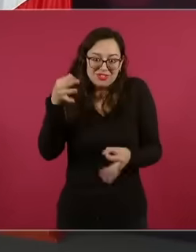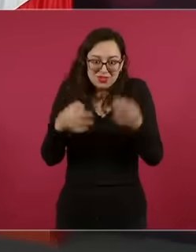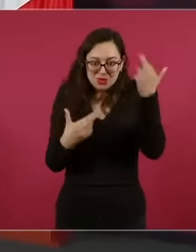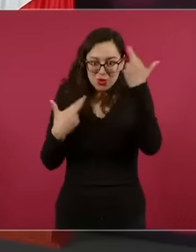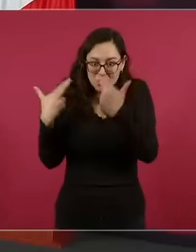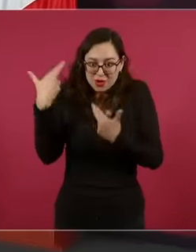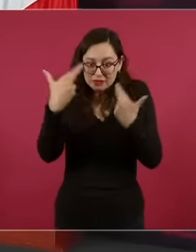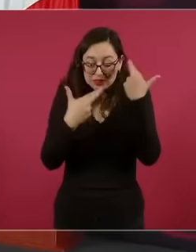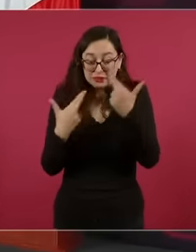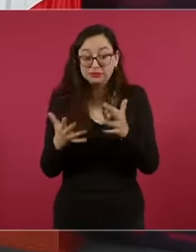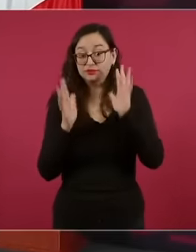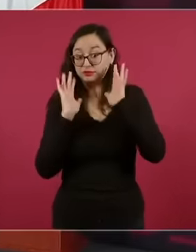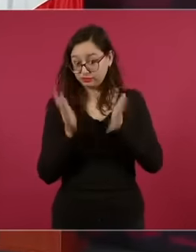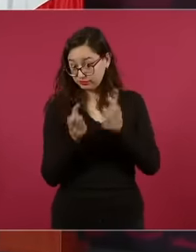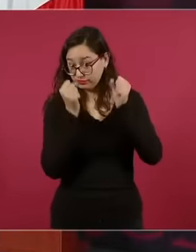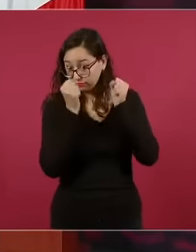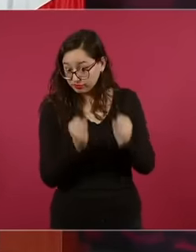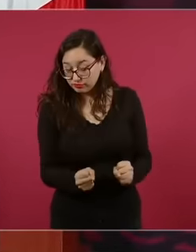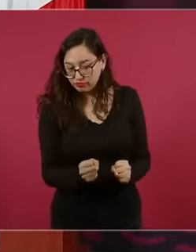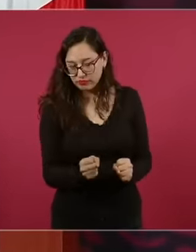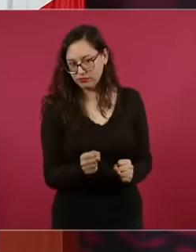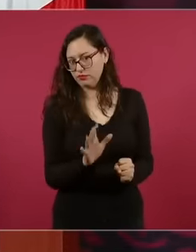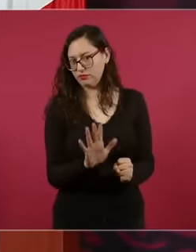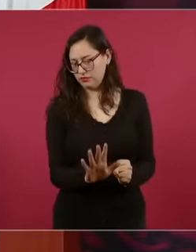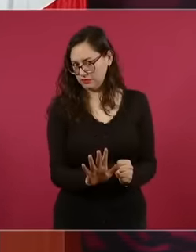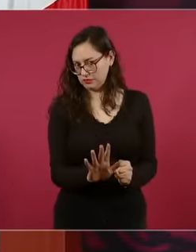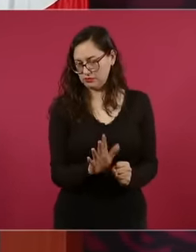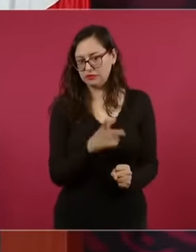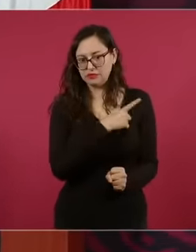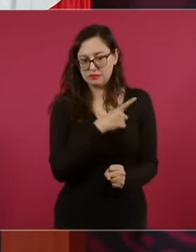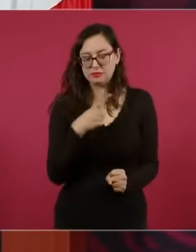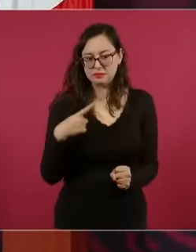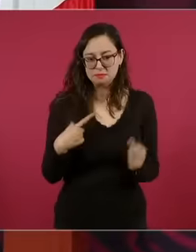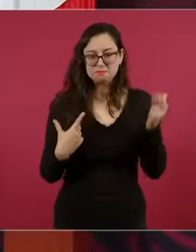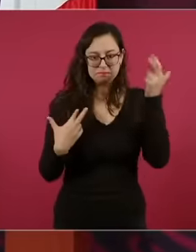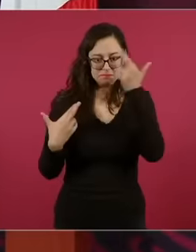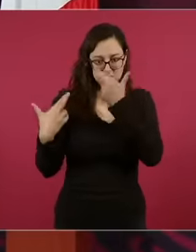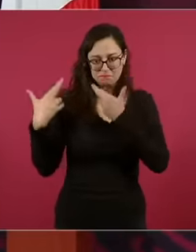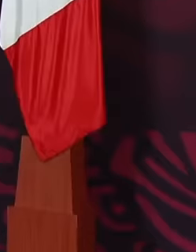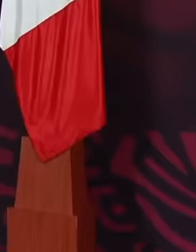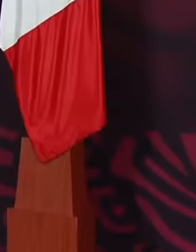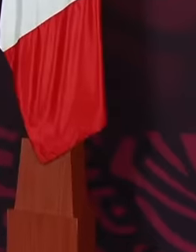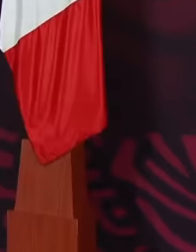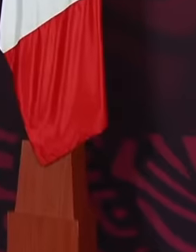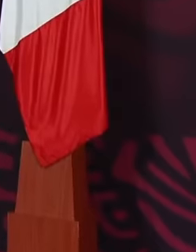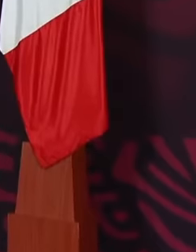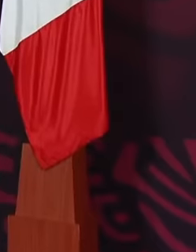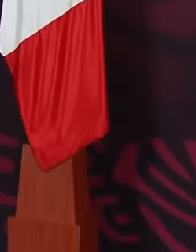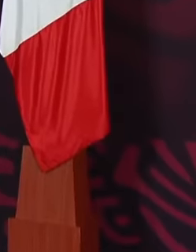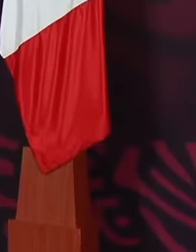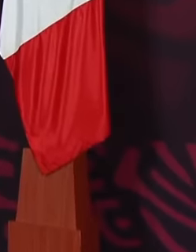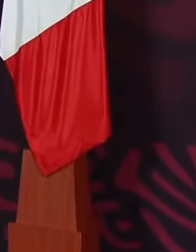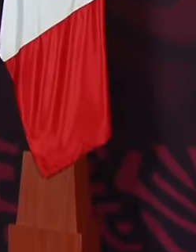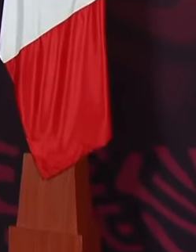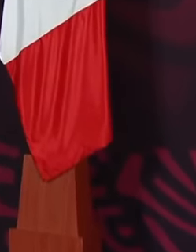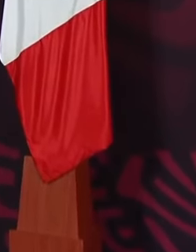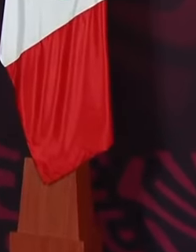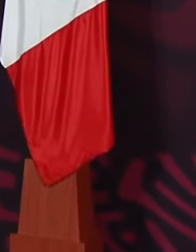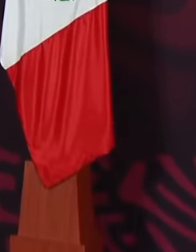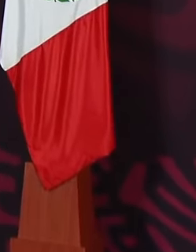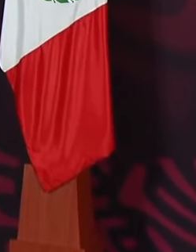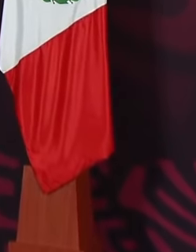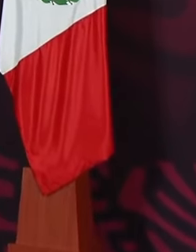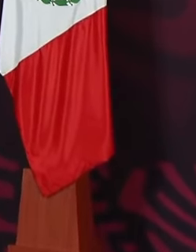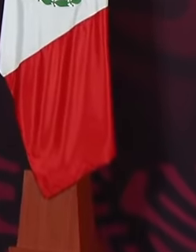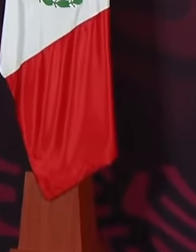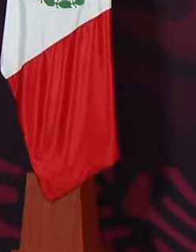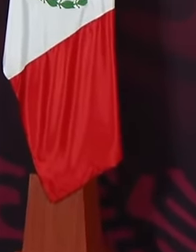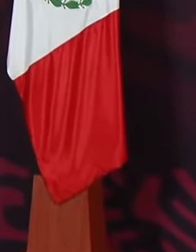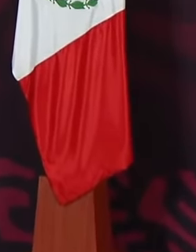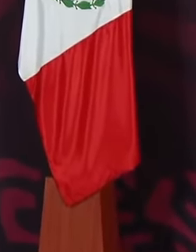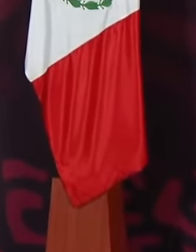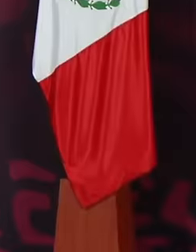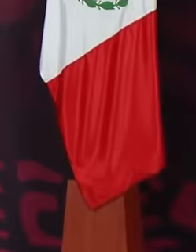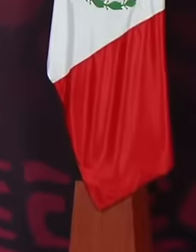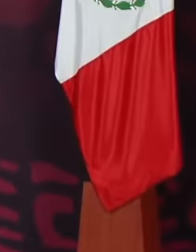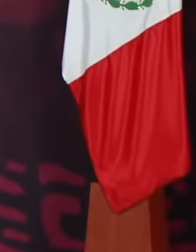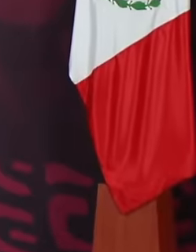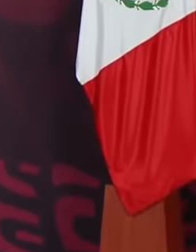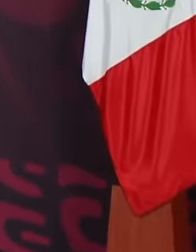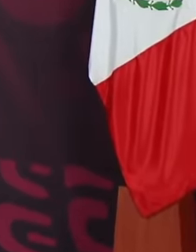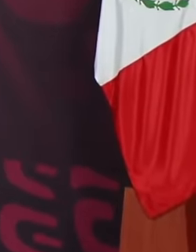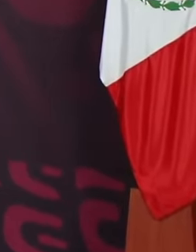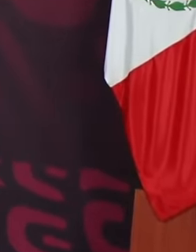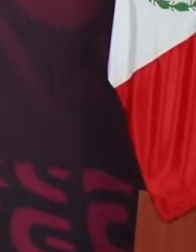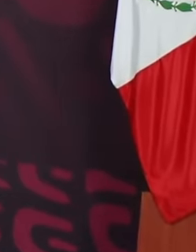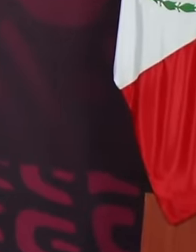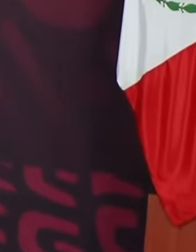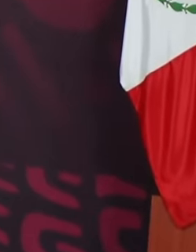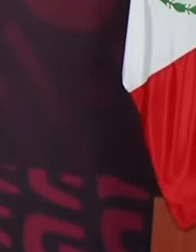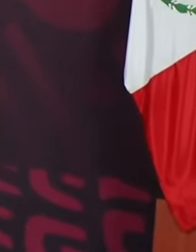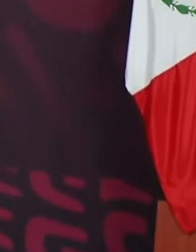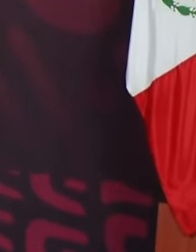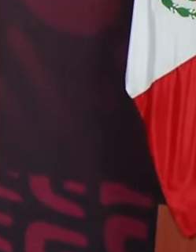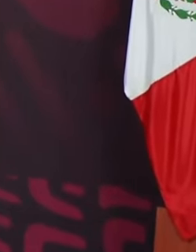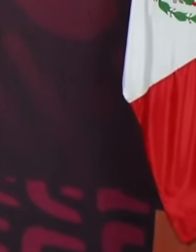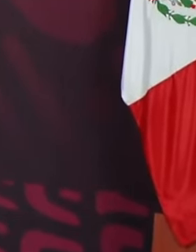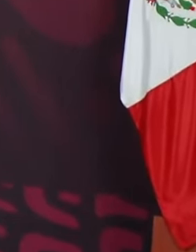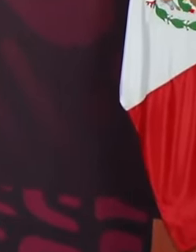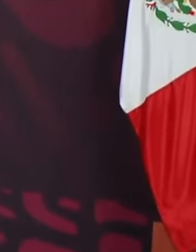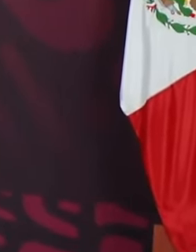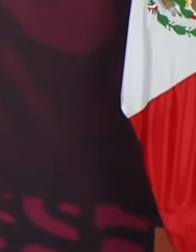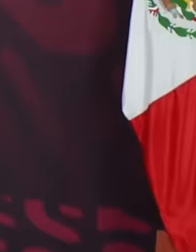that If that amount is owed in taxes, what is already to be resolved are these two